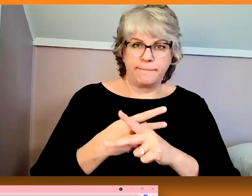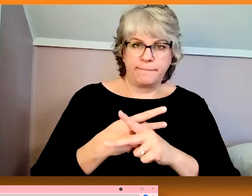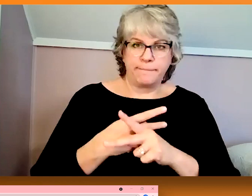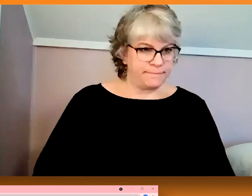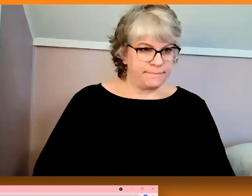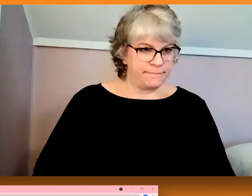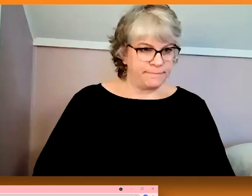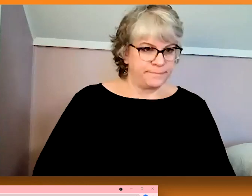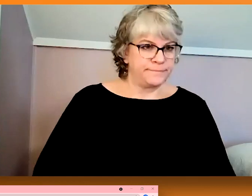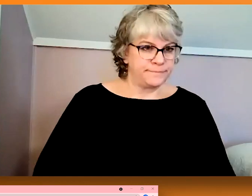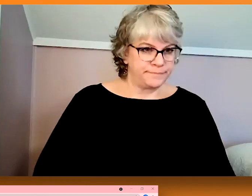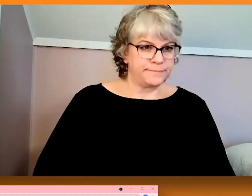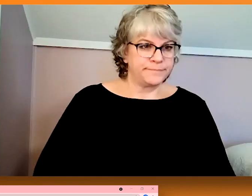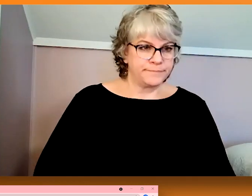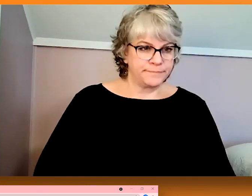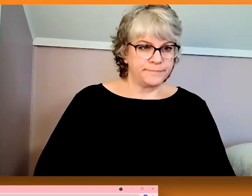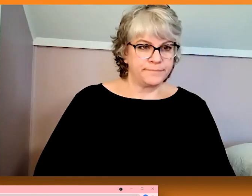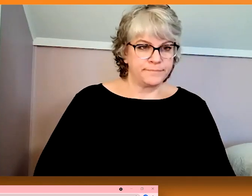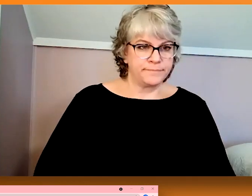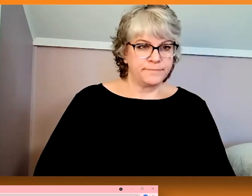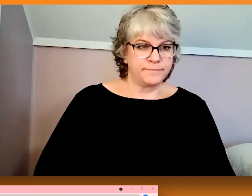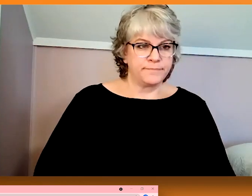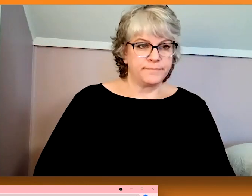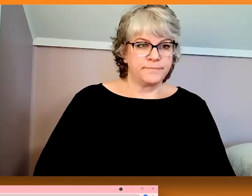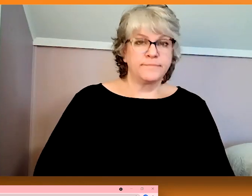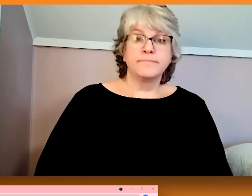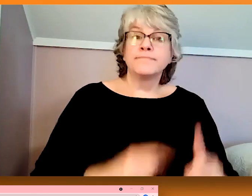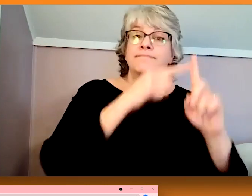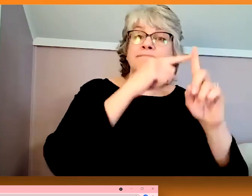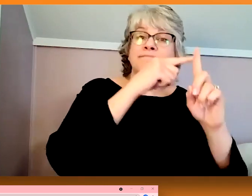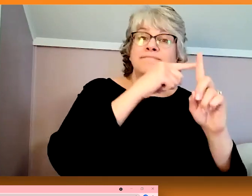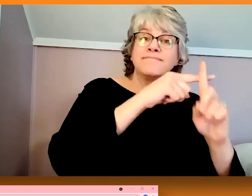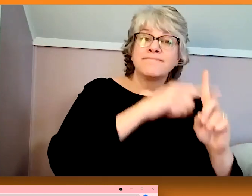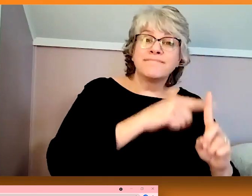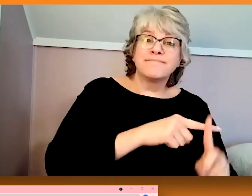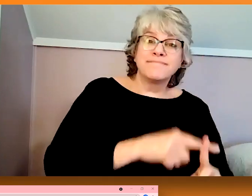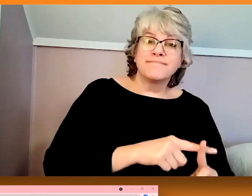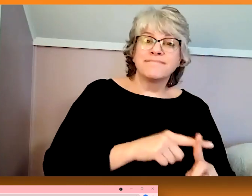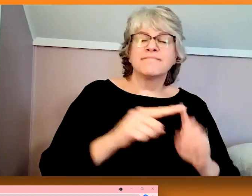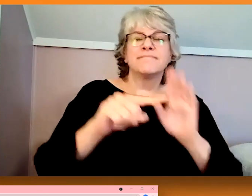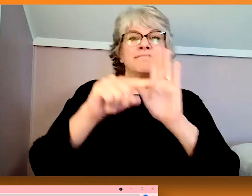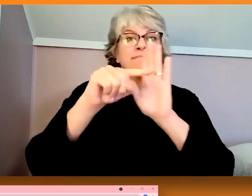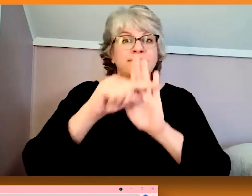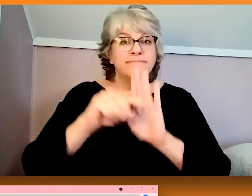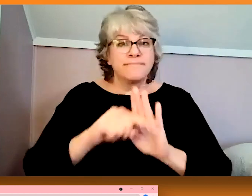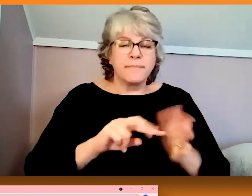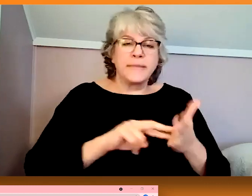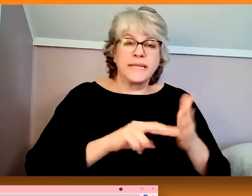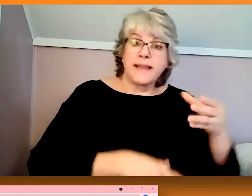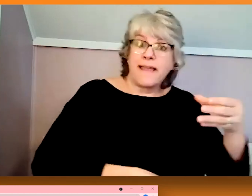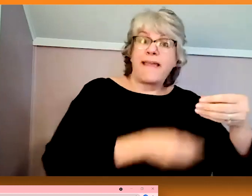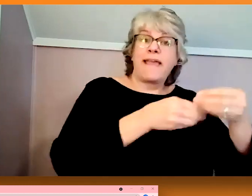You can choose to add or remove any of the following.